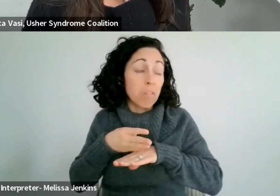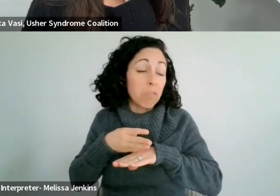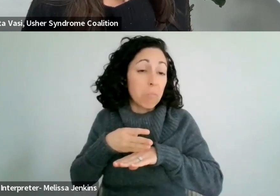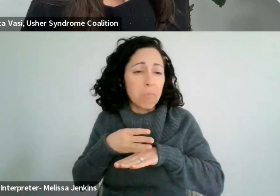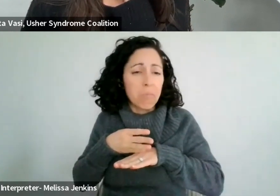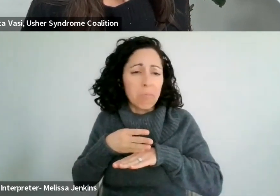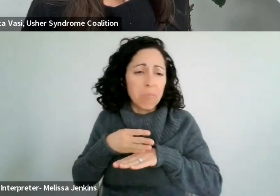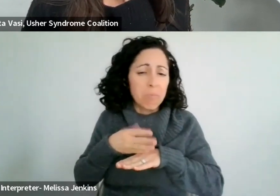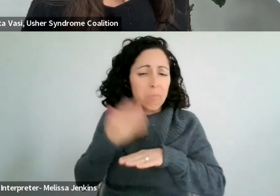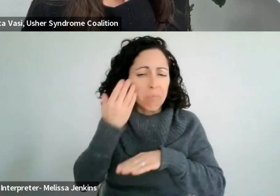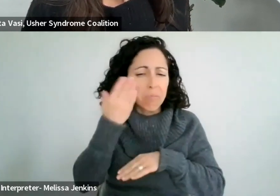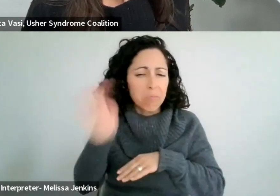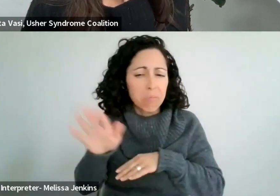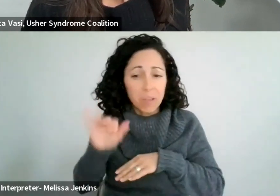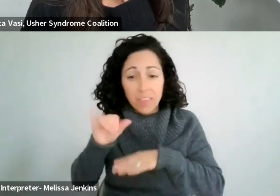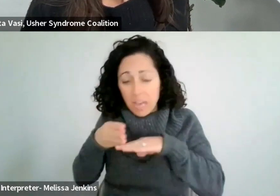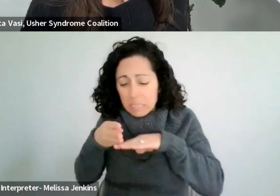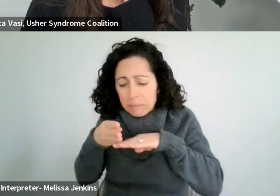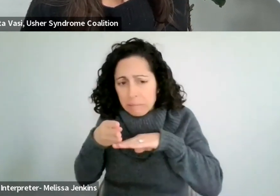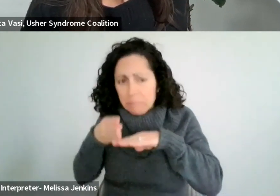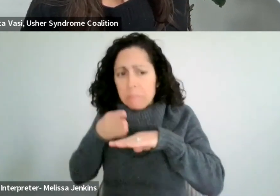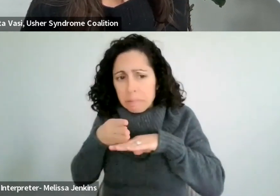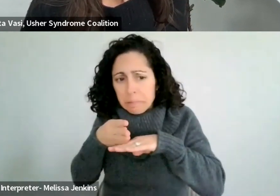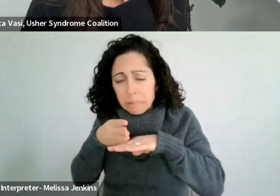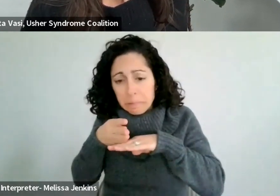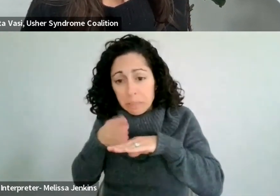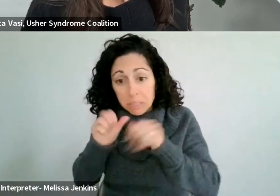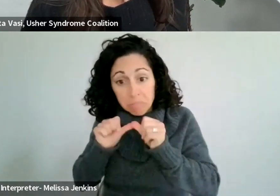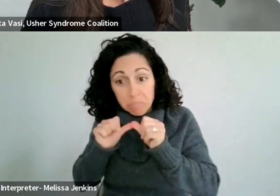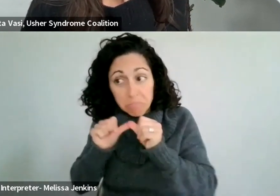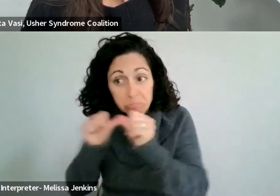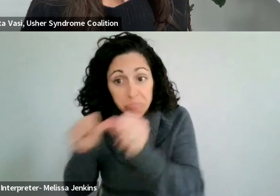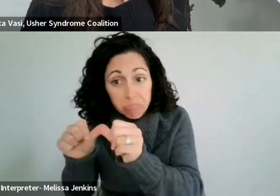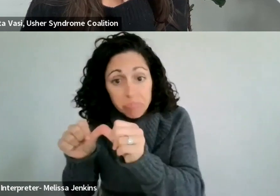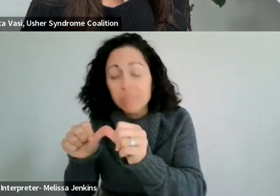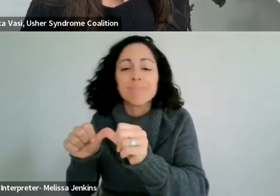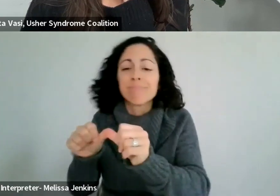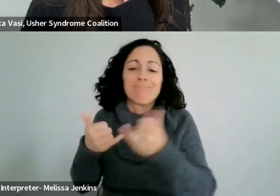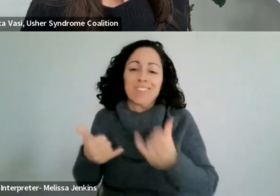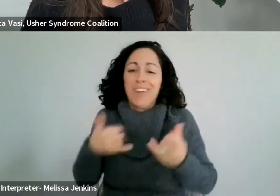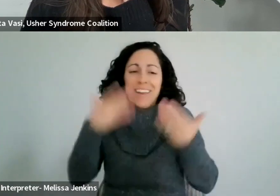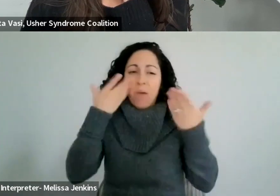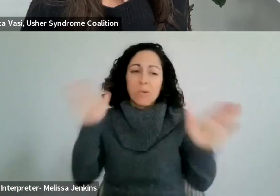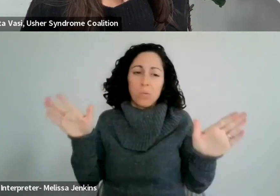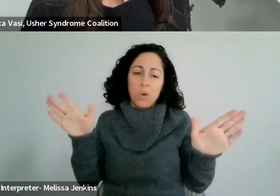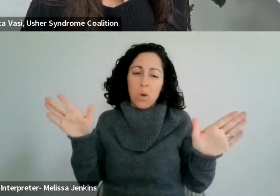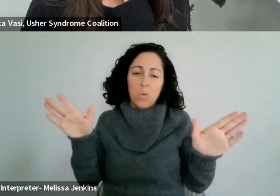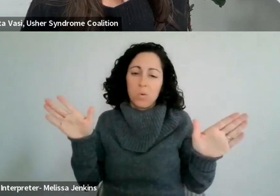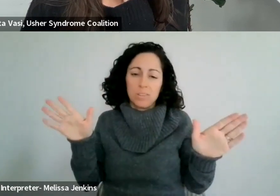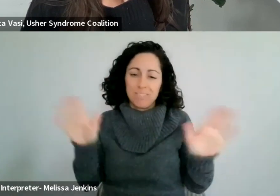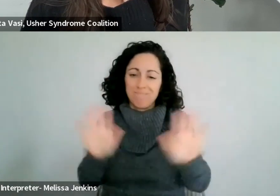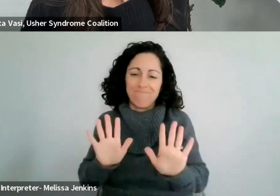it's far too early to tell. So I think stabilization is our immediate target